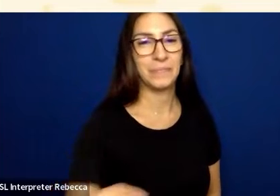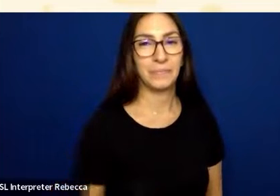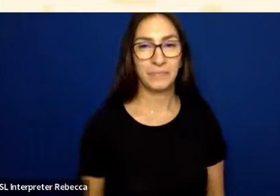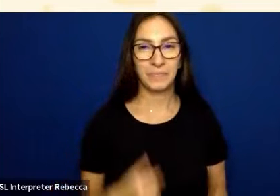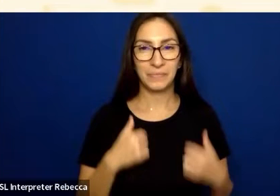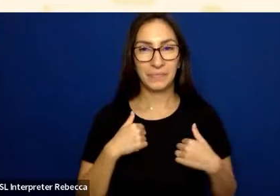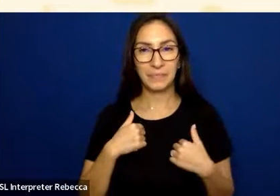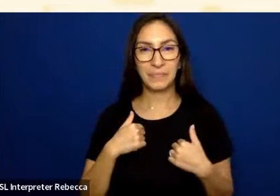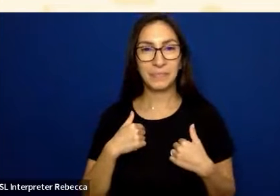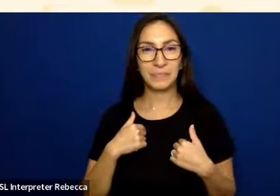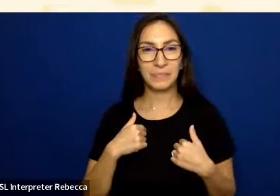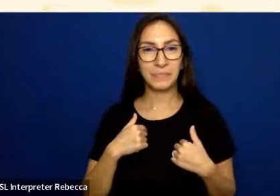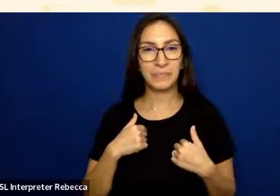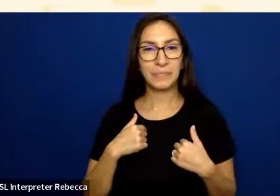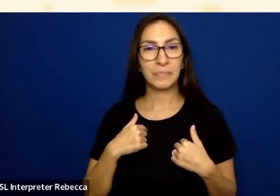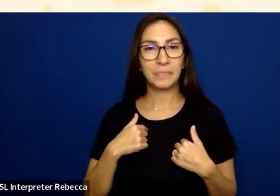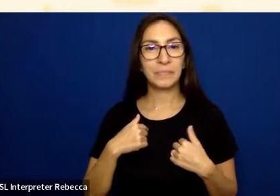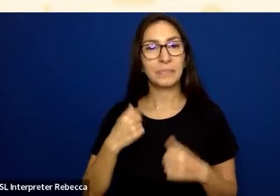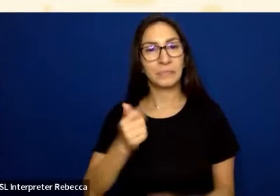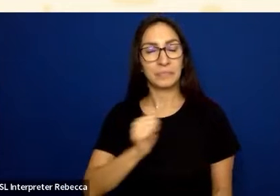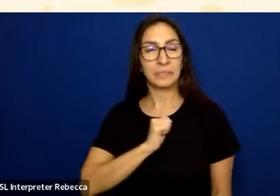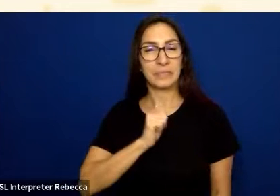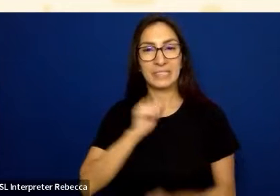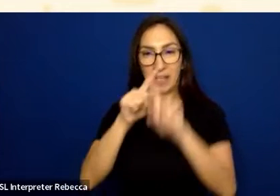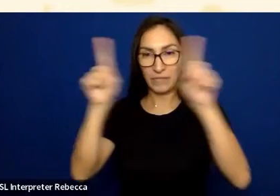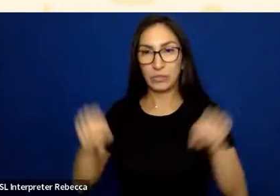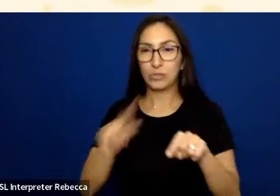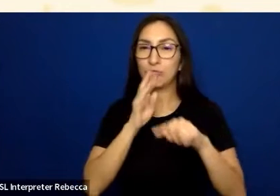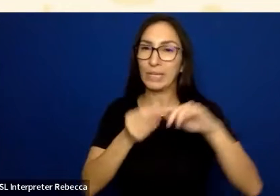a person with a lived visual impairment. I have low vision.